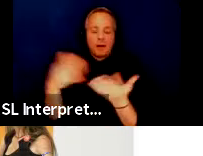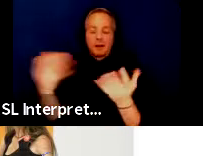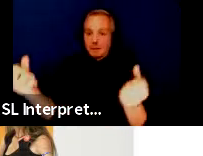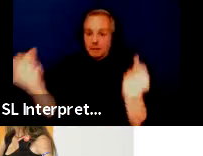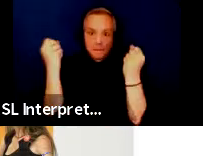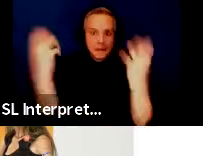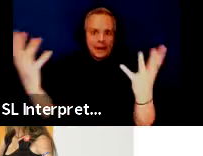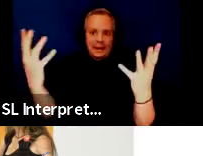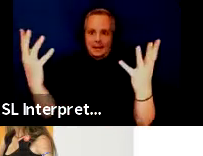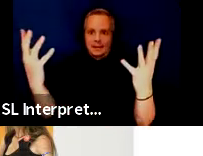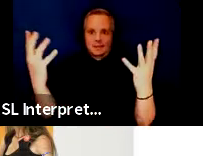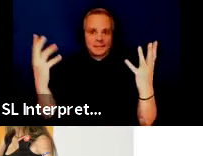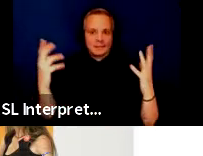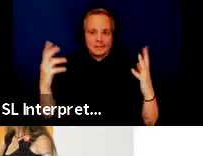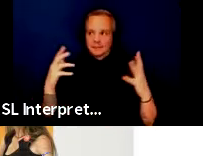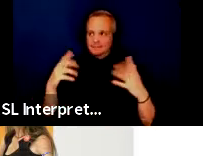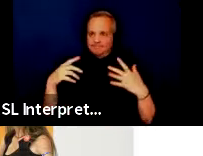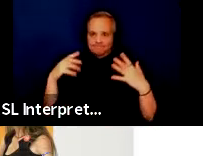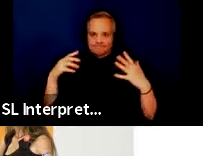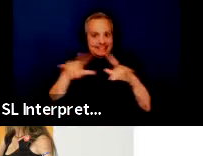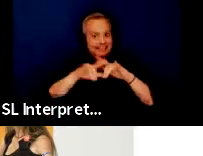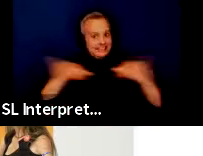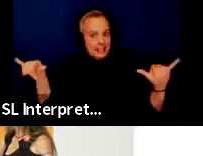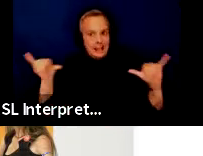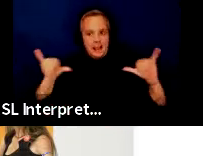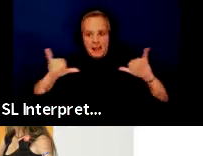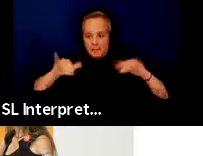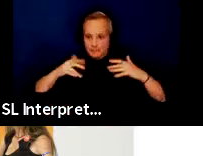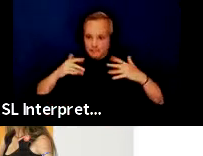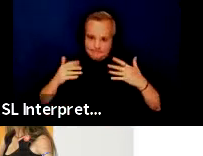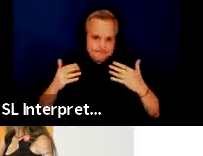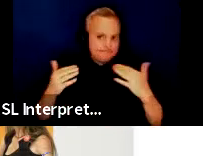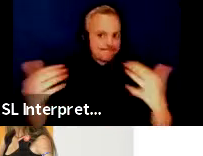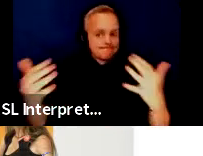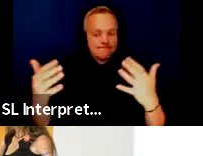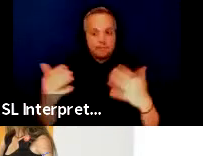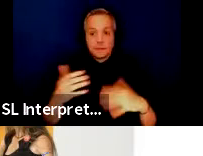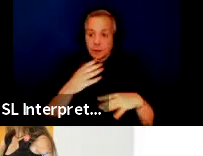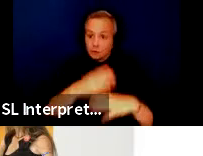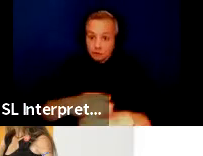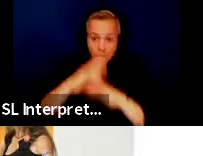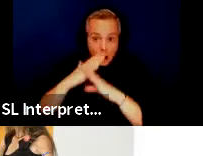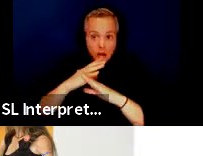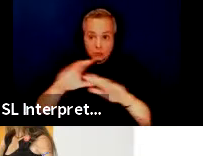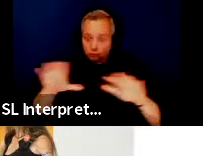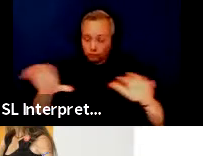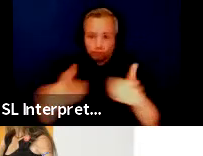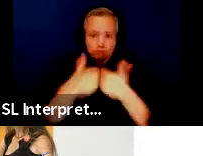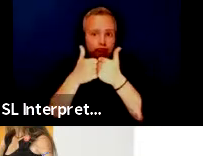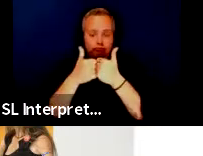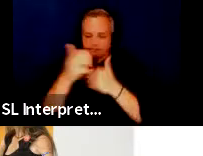MANY IN MOTION. OVERCOMING CHALLENGES AND SEIZING OPPORTUNITIES, WE HAVE